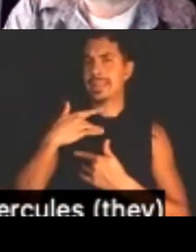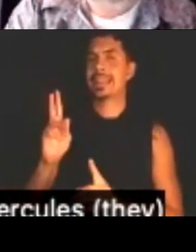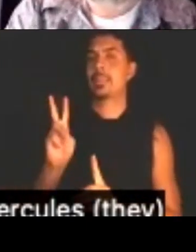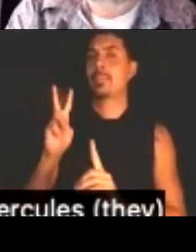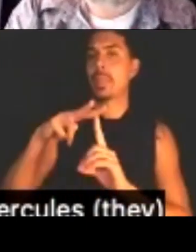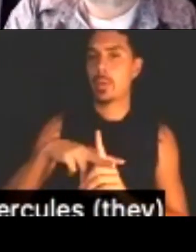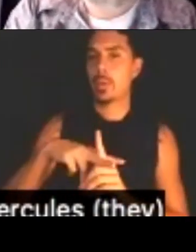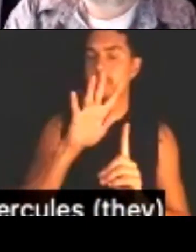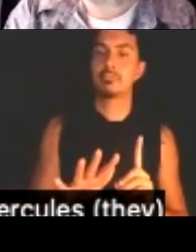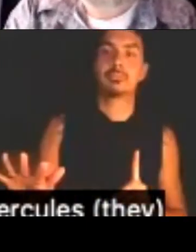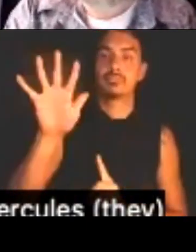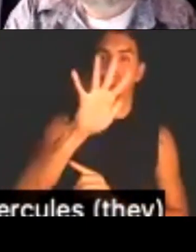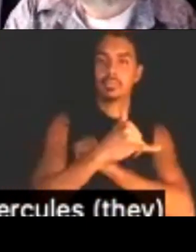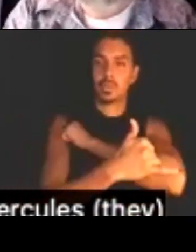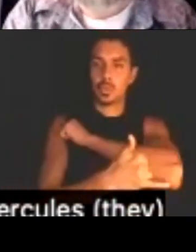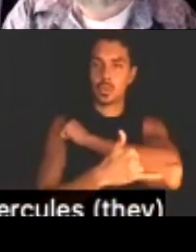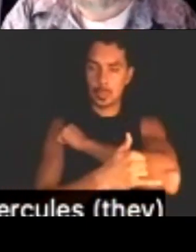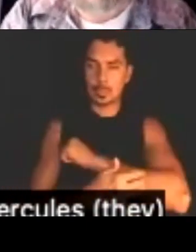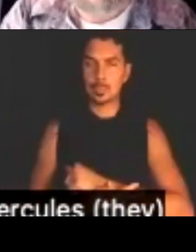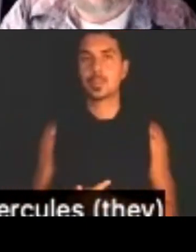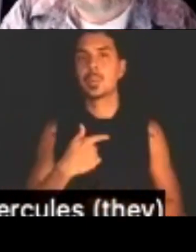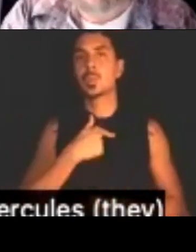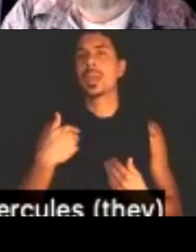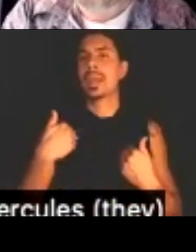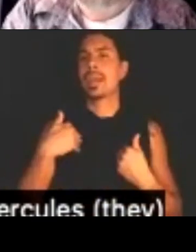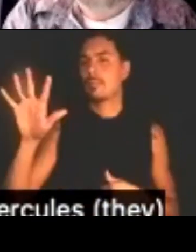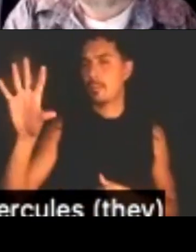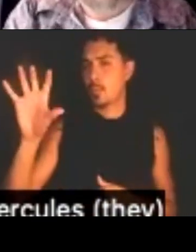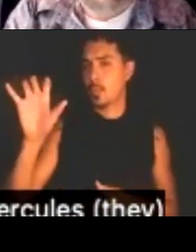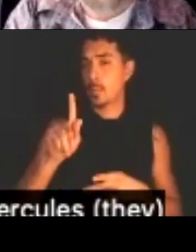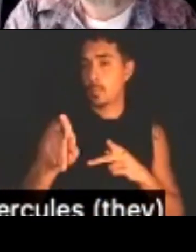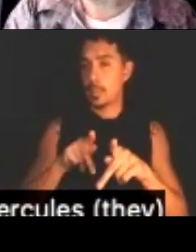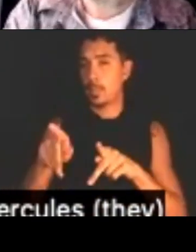When we sampled folks, we had about 500 people in our sample across the state.